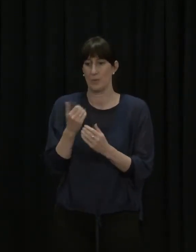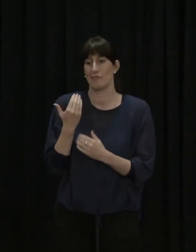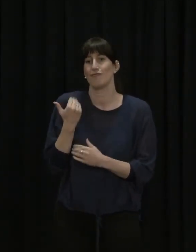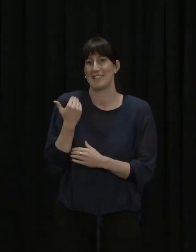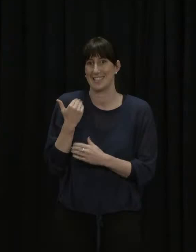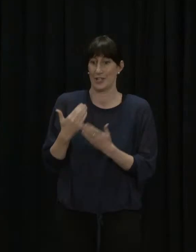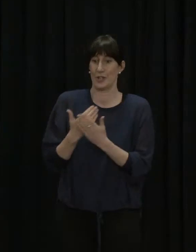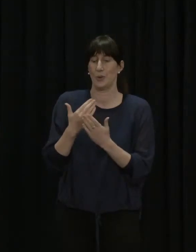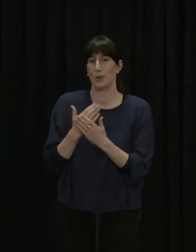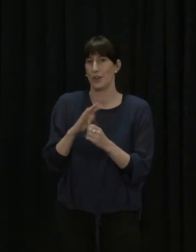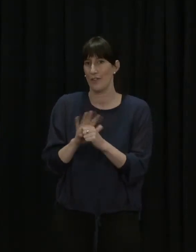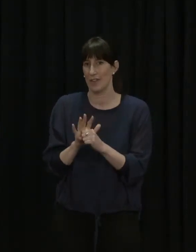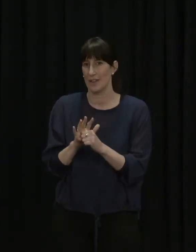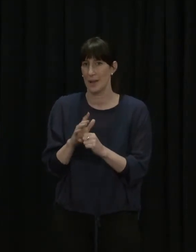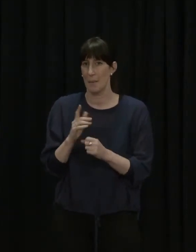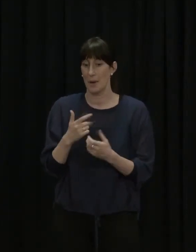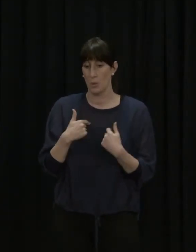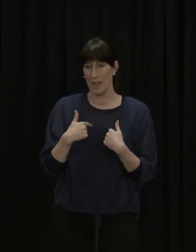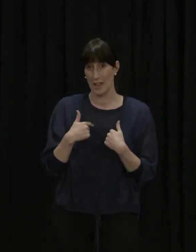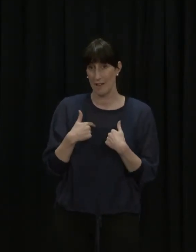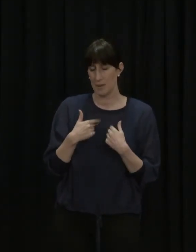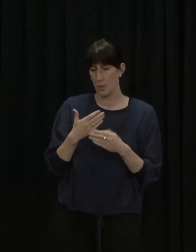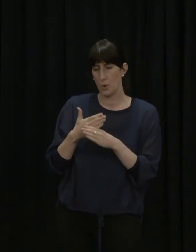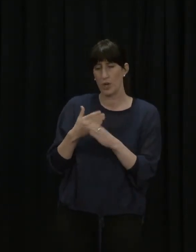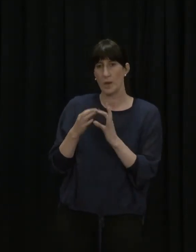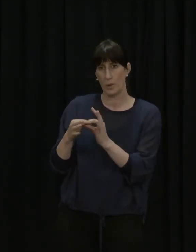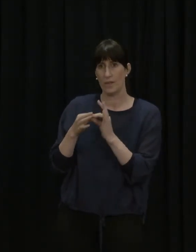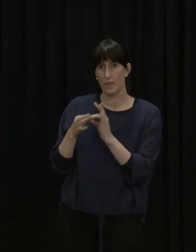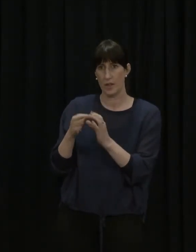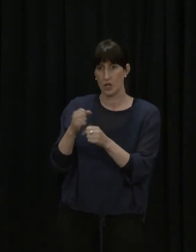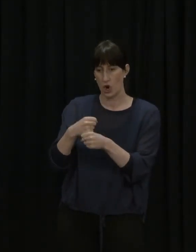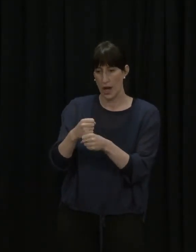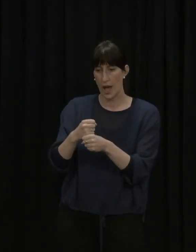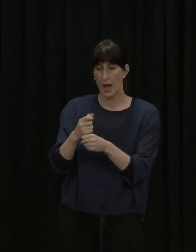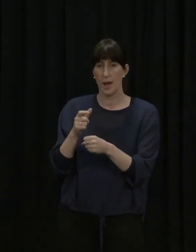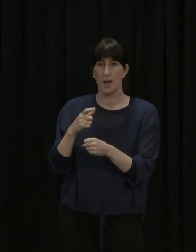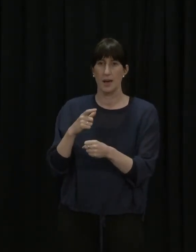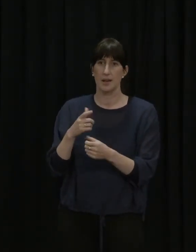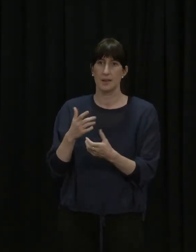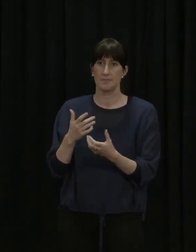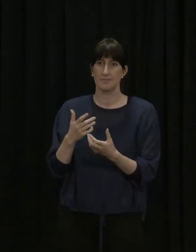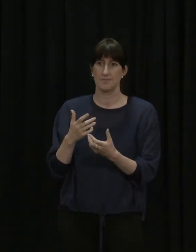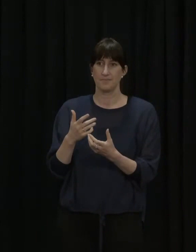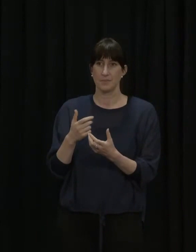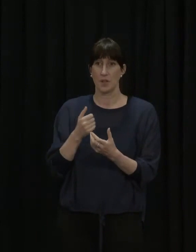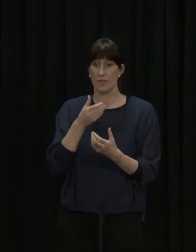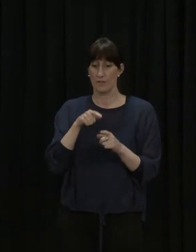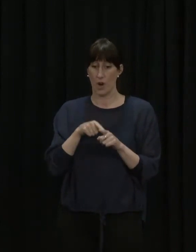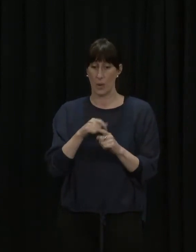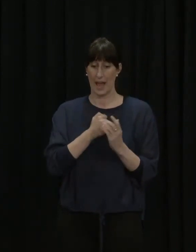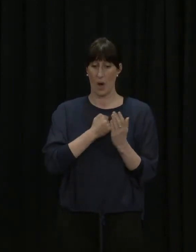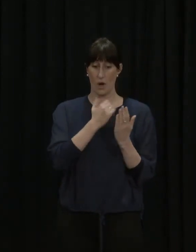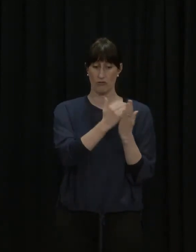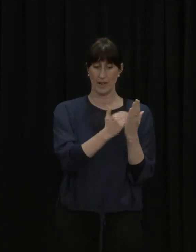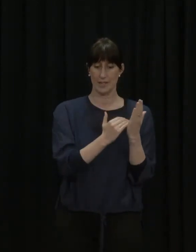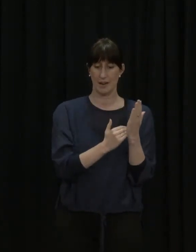The decision around whether it is an acute or historical case, I think the Tongan authorities rightly took a cautionary approach.